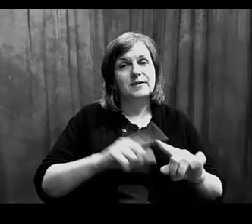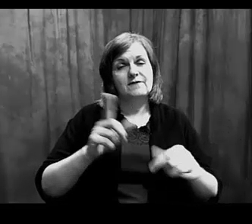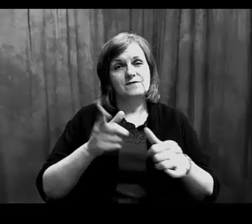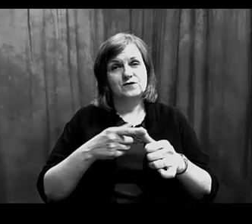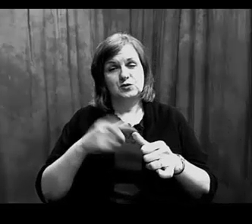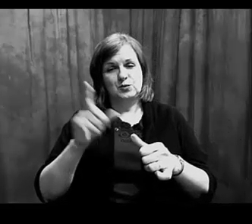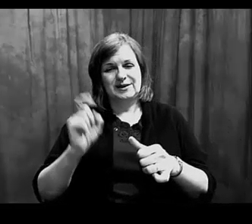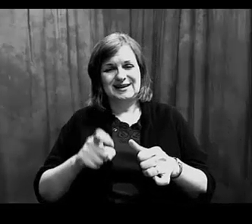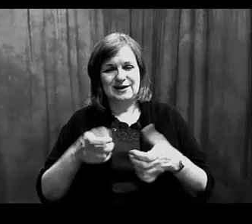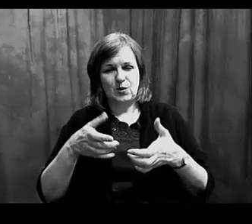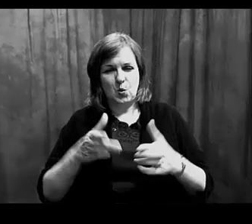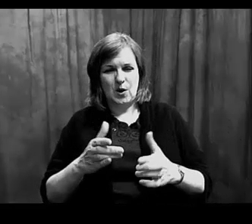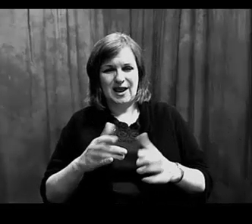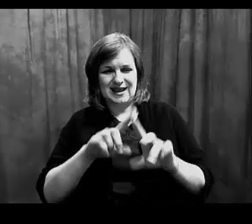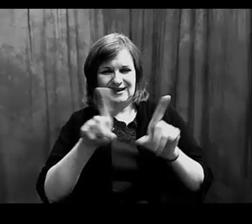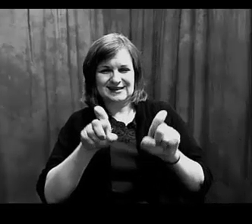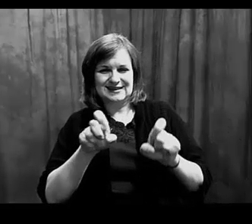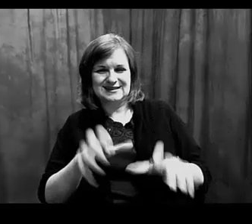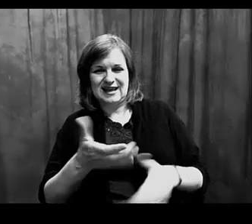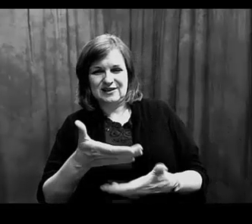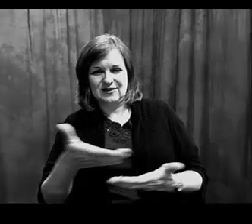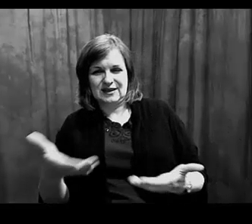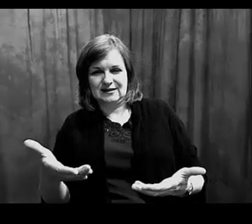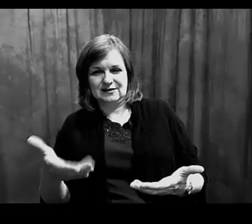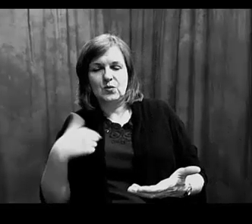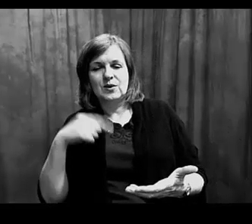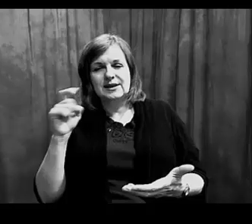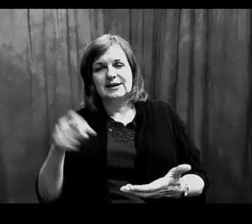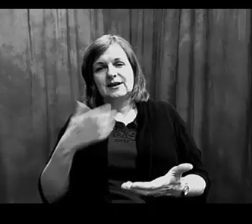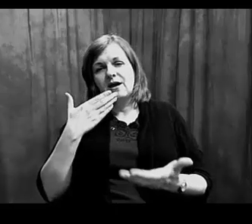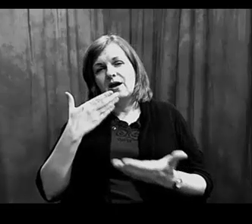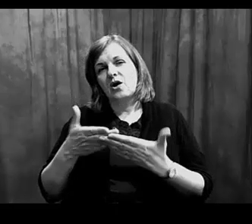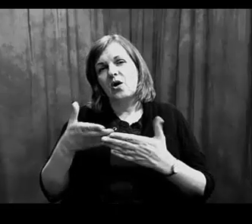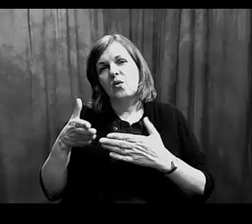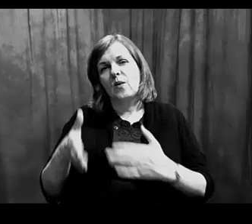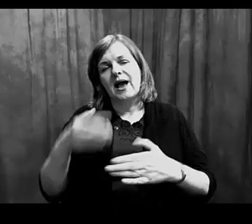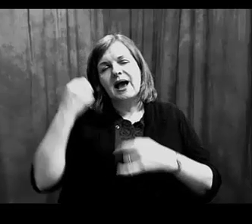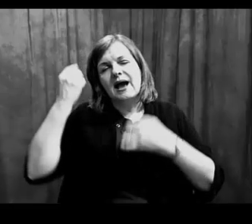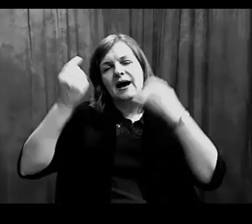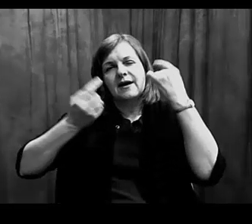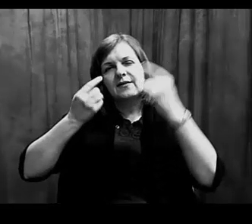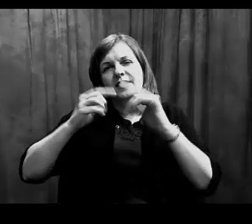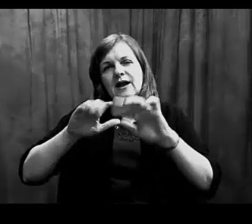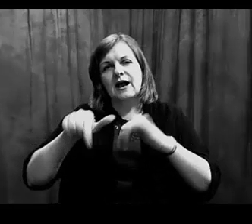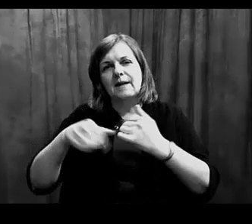good way to go about thinking about biology as a science!